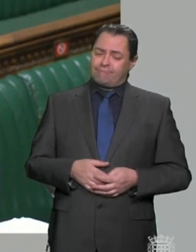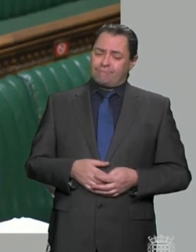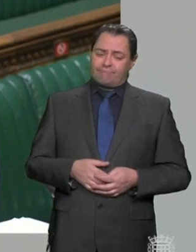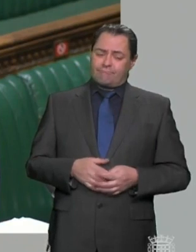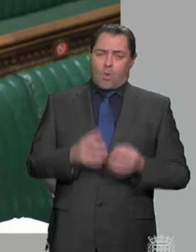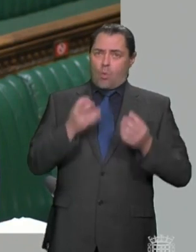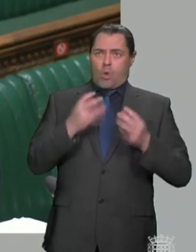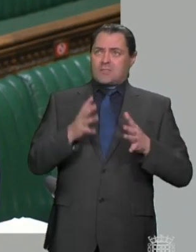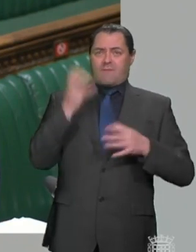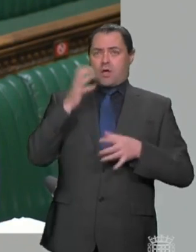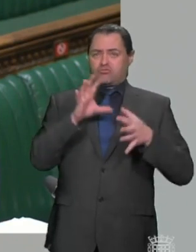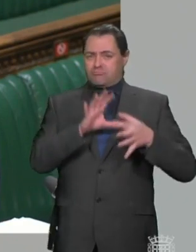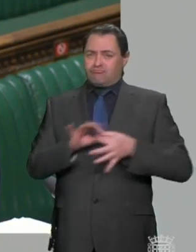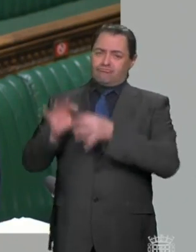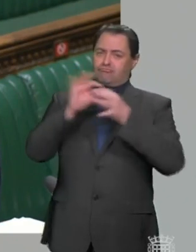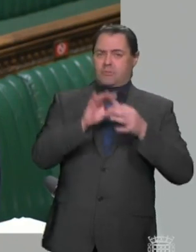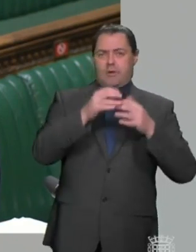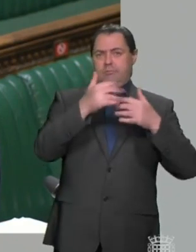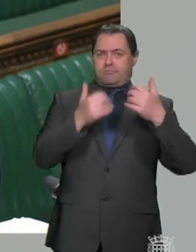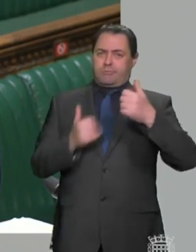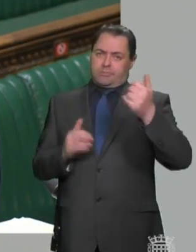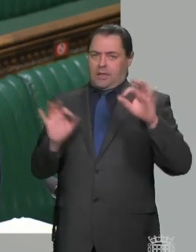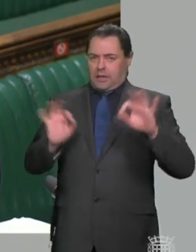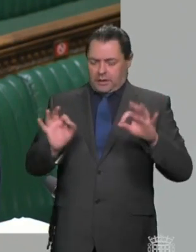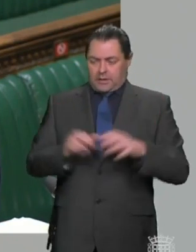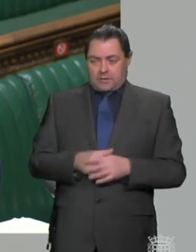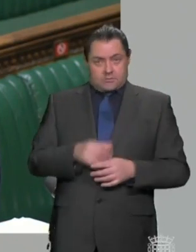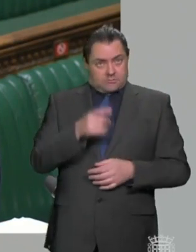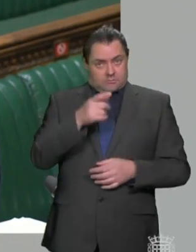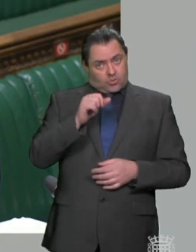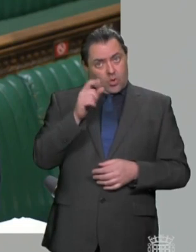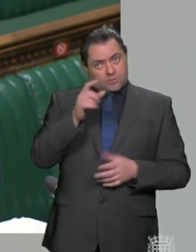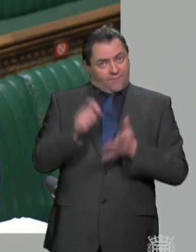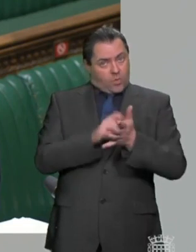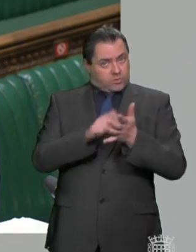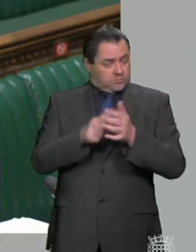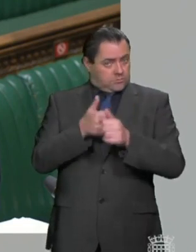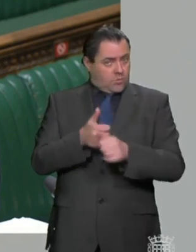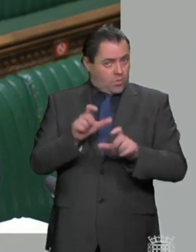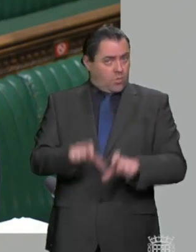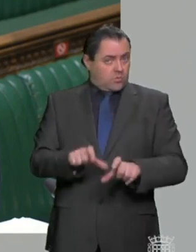country together, not breaking it up. That was what the people of Scotland rightly voted for,